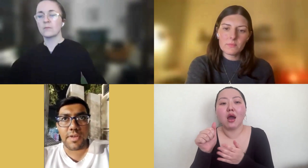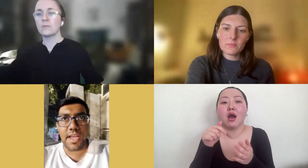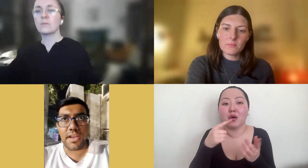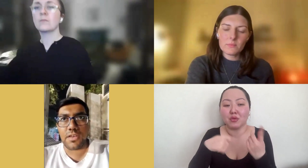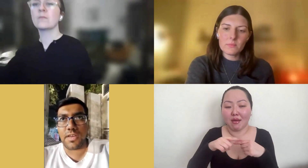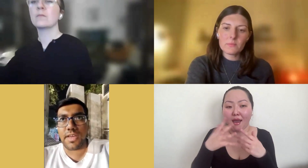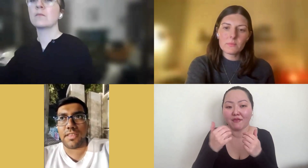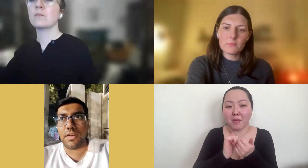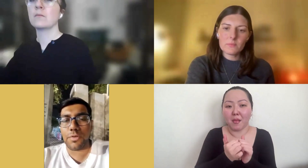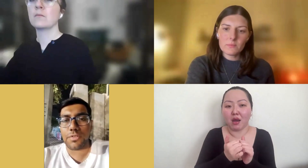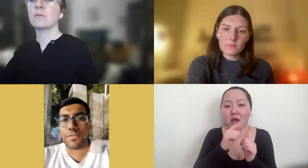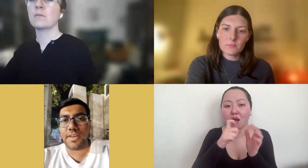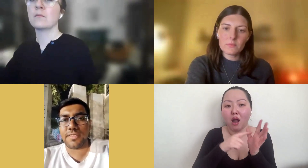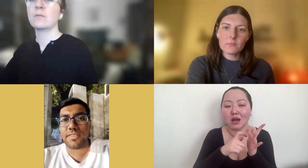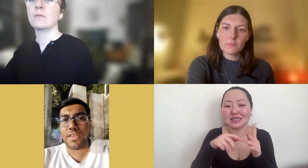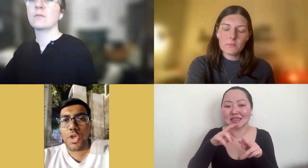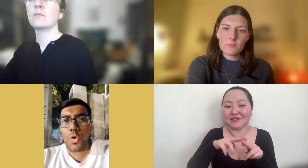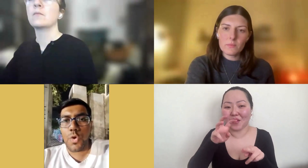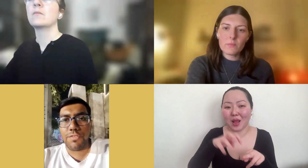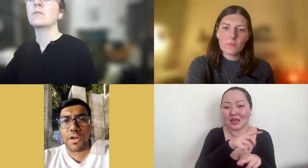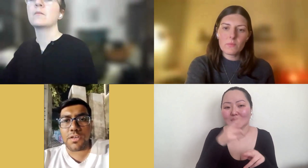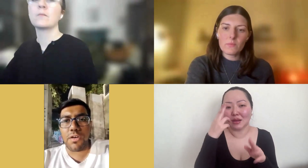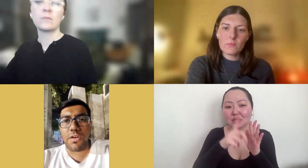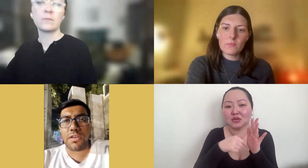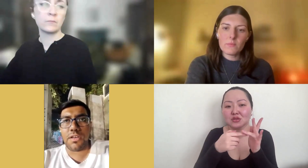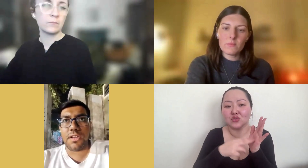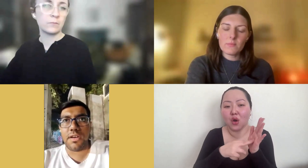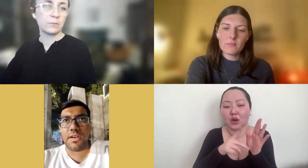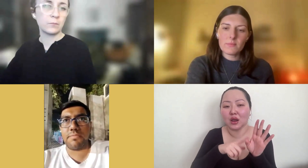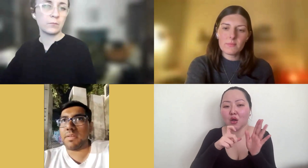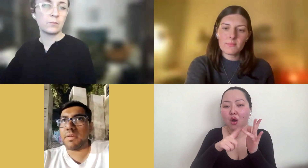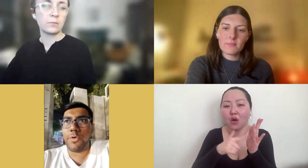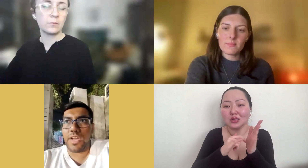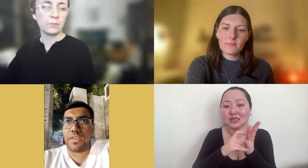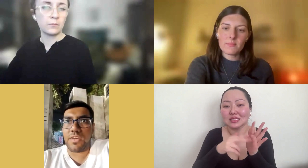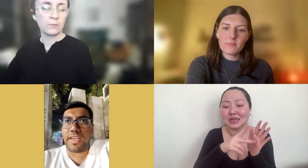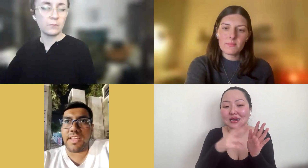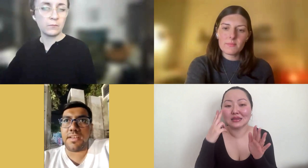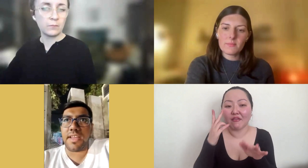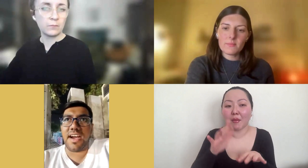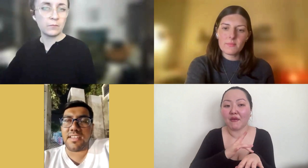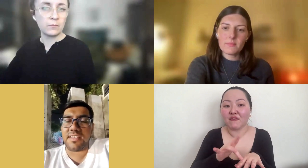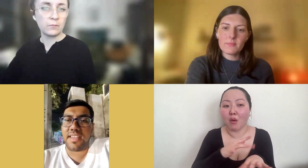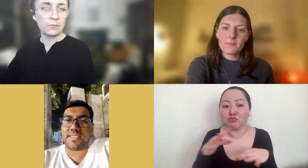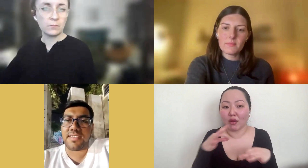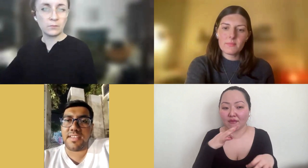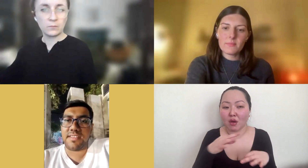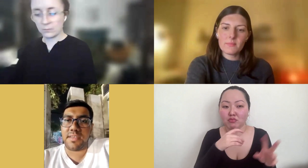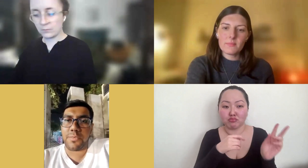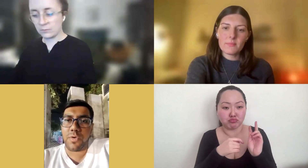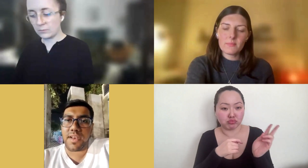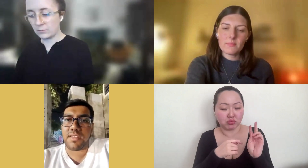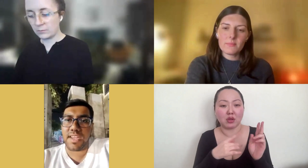he s a Deaf performer. And together, both of us worked on putting together an artists' residency